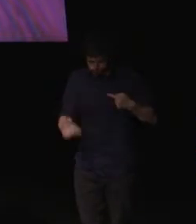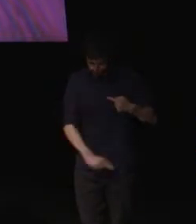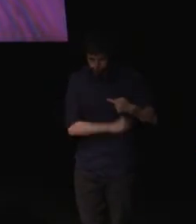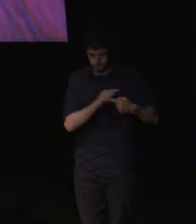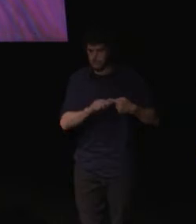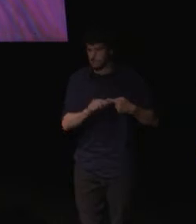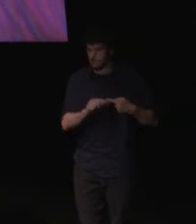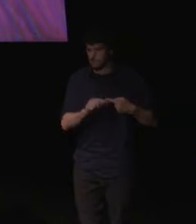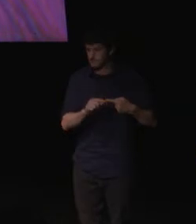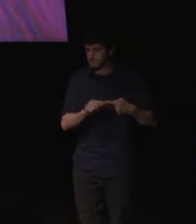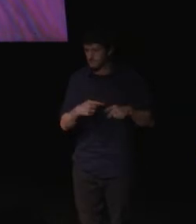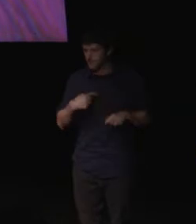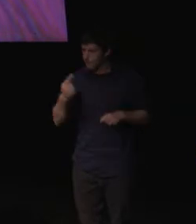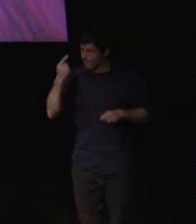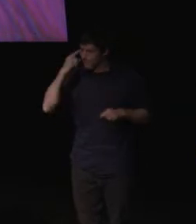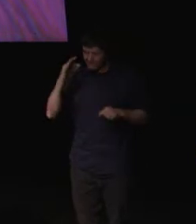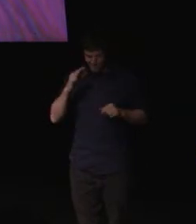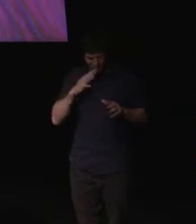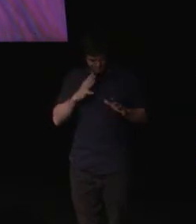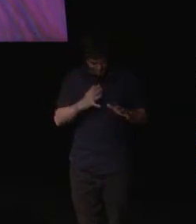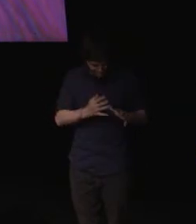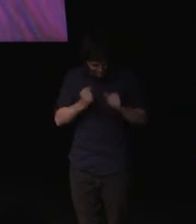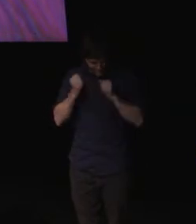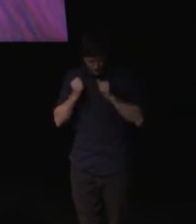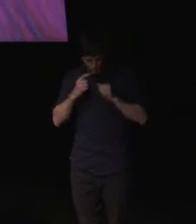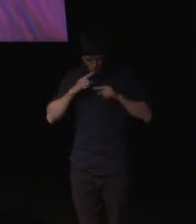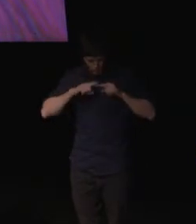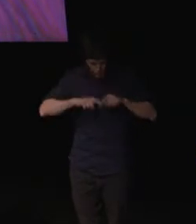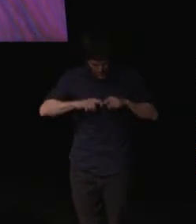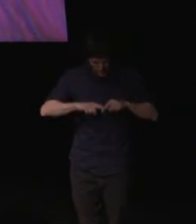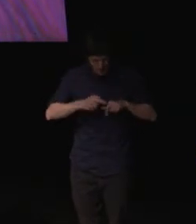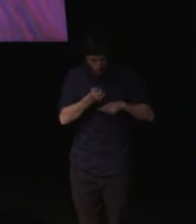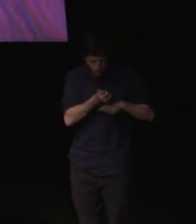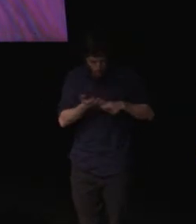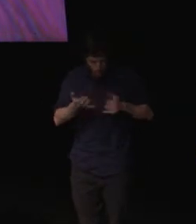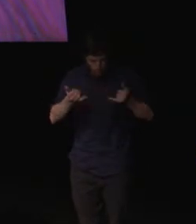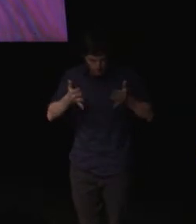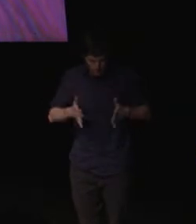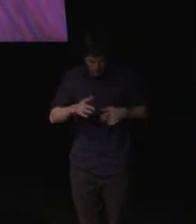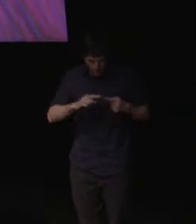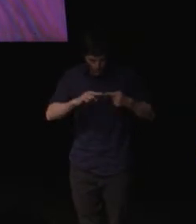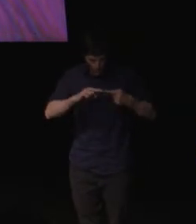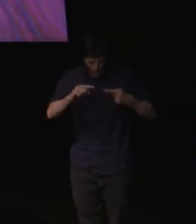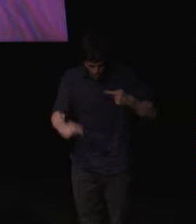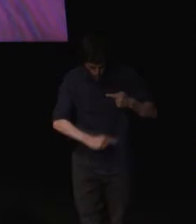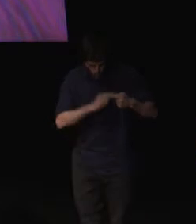a very fast, a very reliable multiplayer loop. that's cross-platform, it's service-driven,